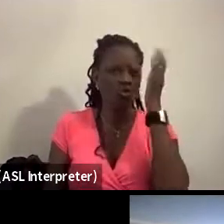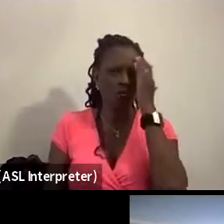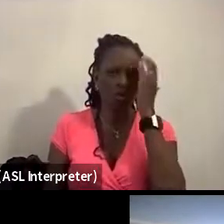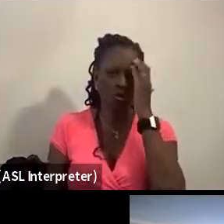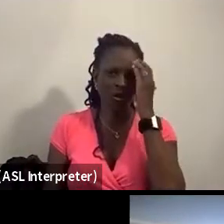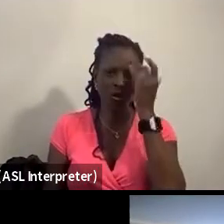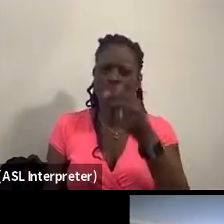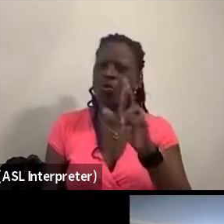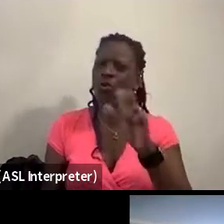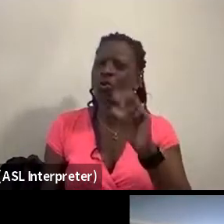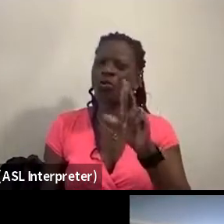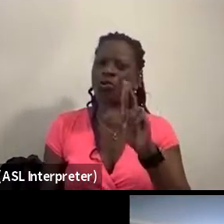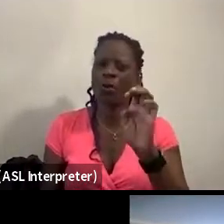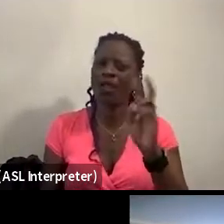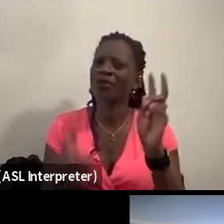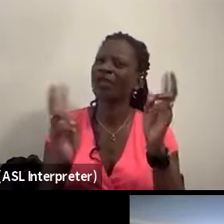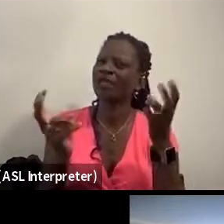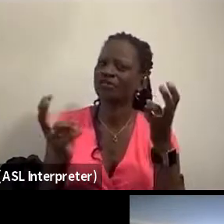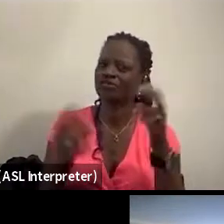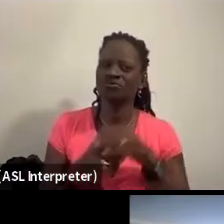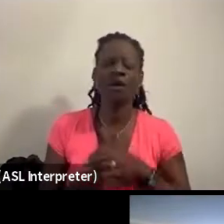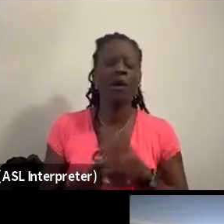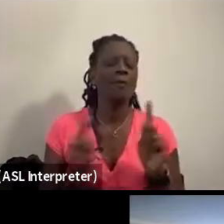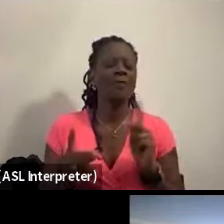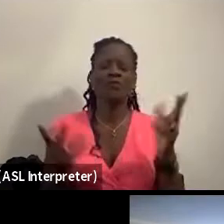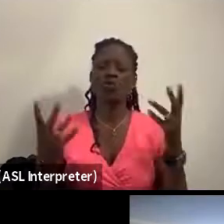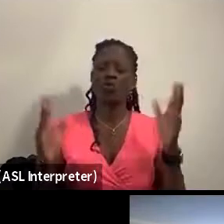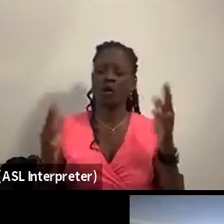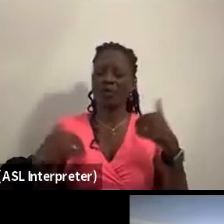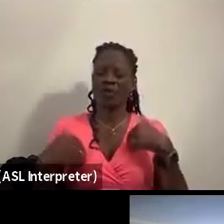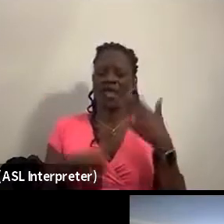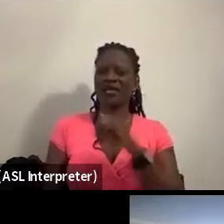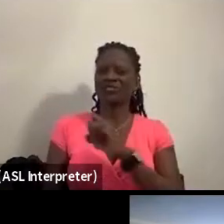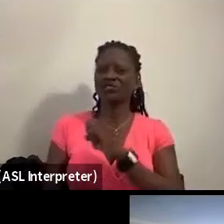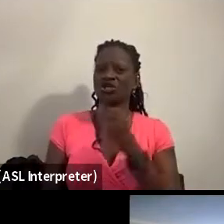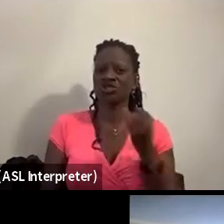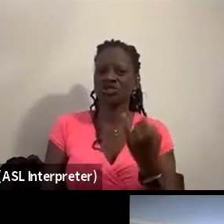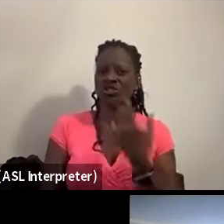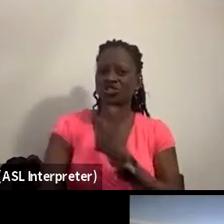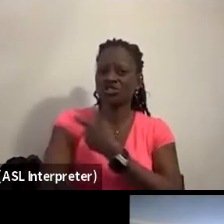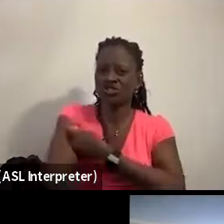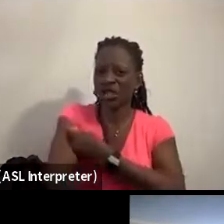So for people who have had the Johnson and Johnson vaccine, again, the numbers are